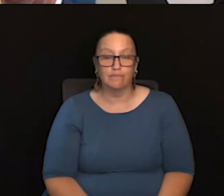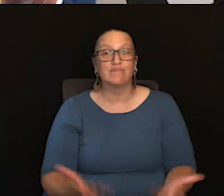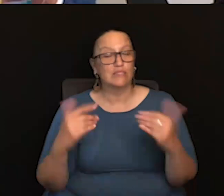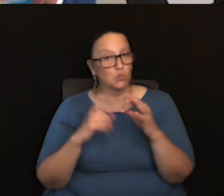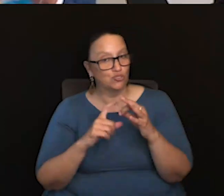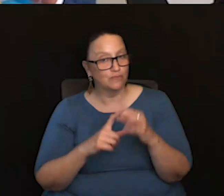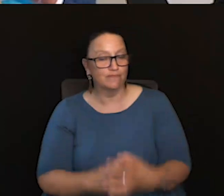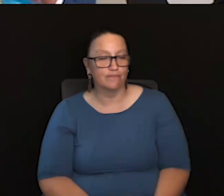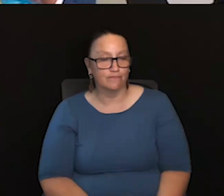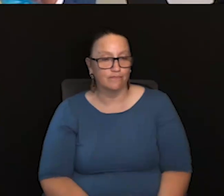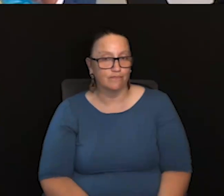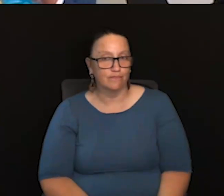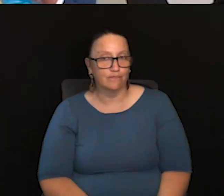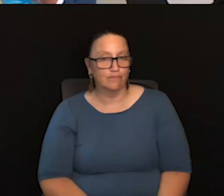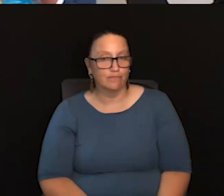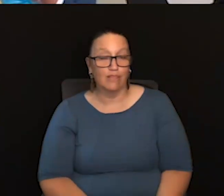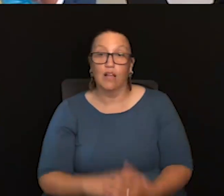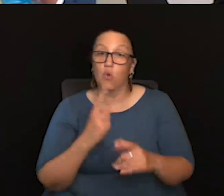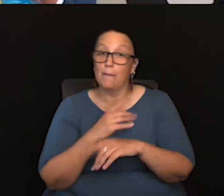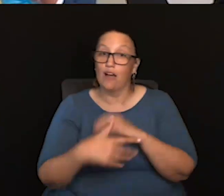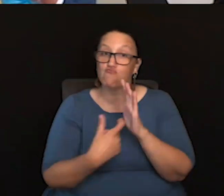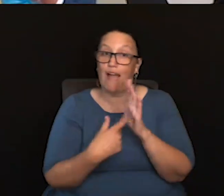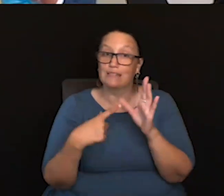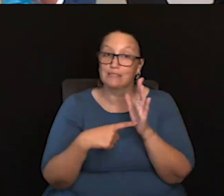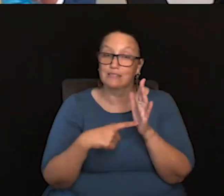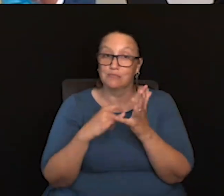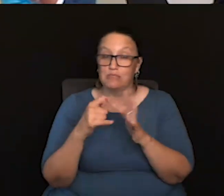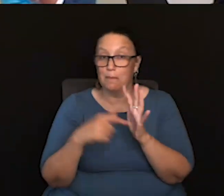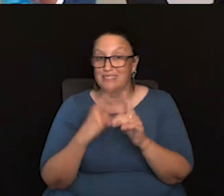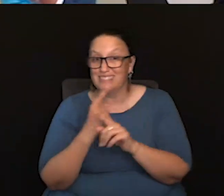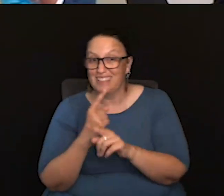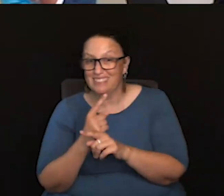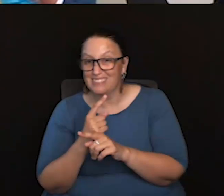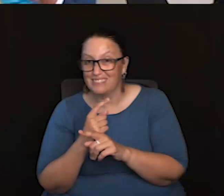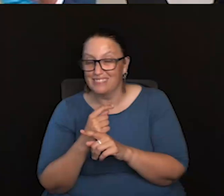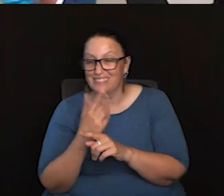and the need for systems to be put in place to record results." How come three months later, when PCR testing was